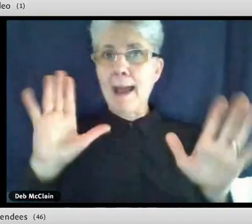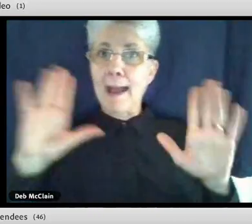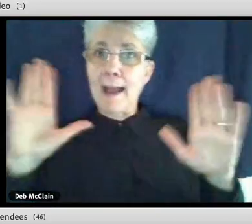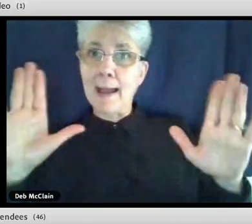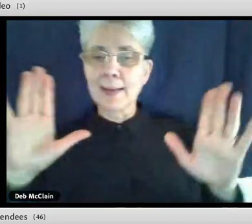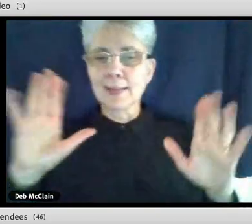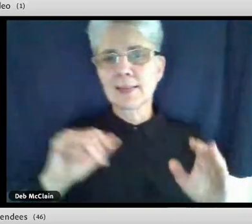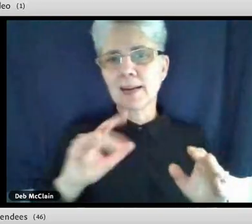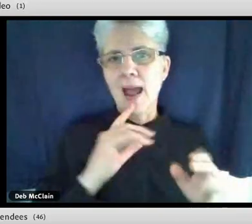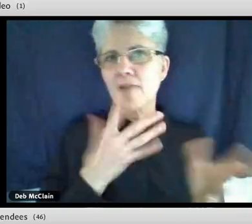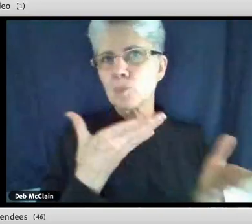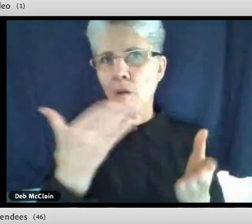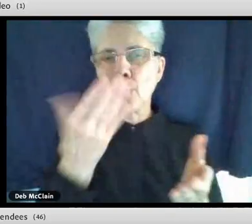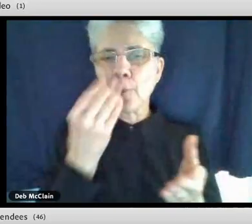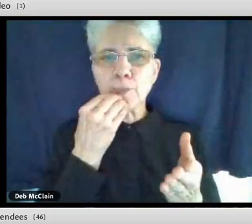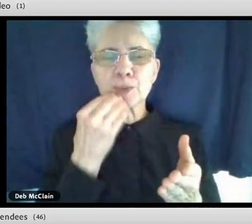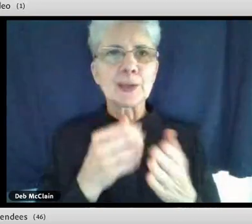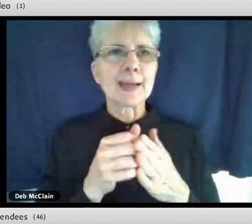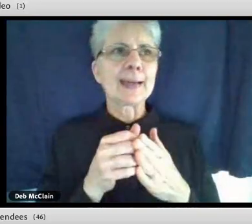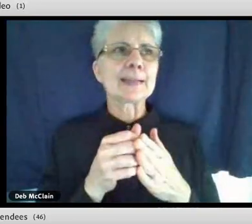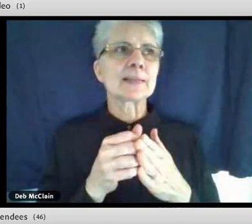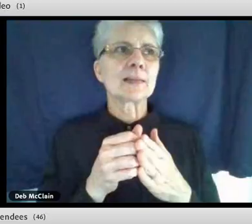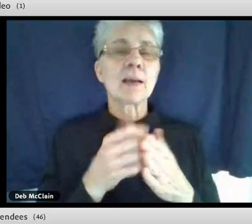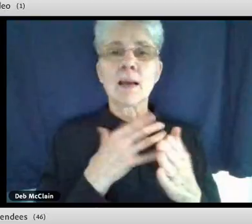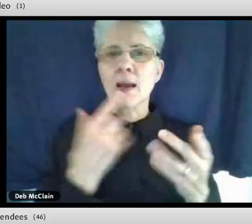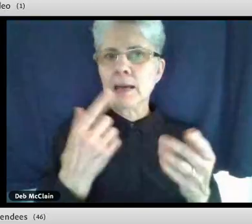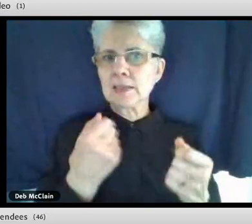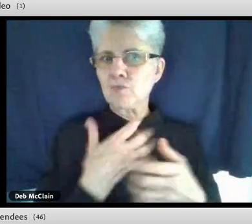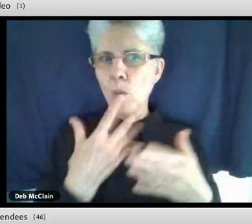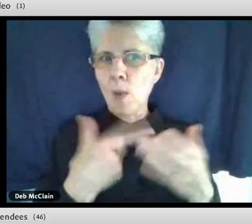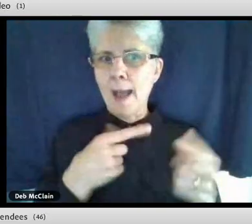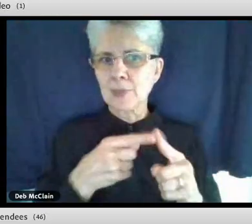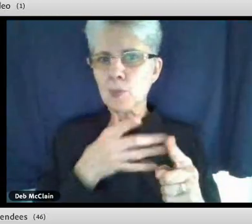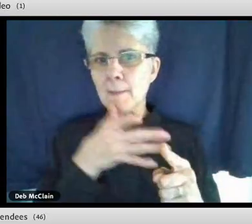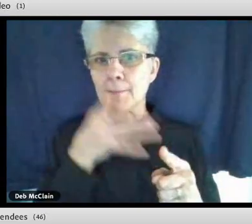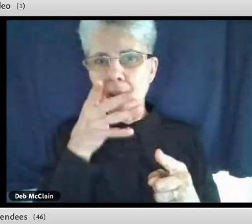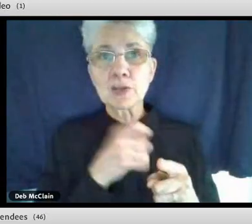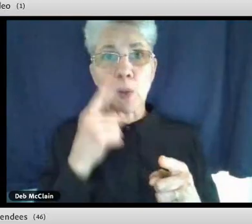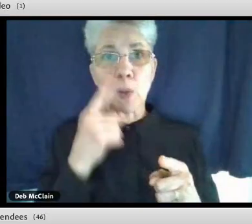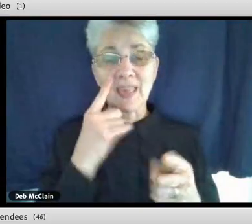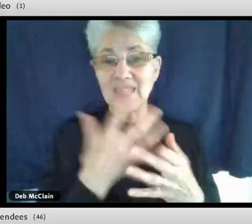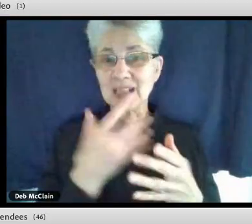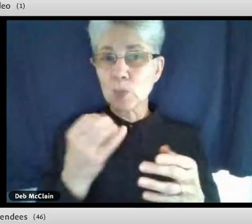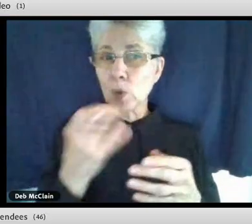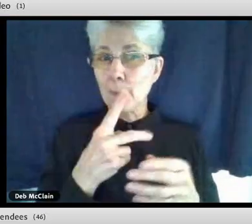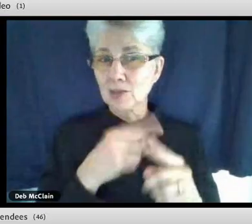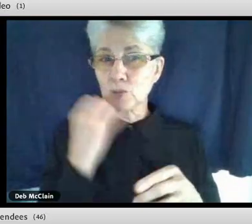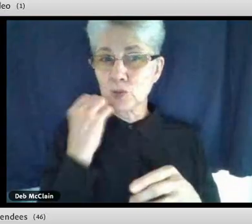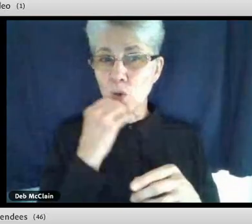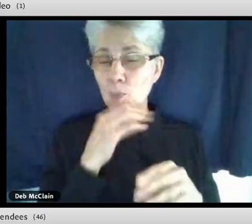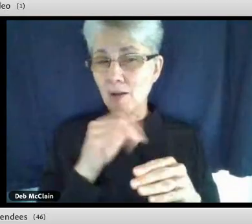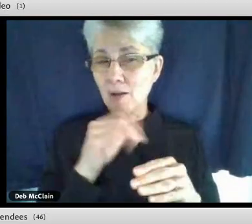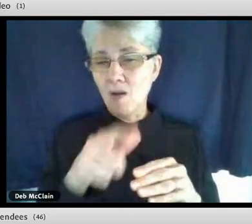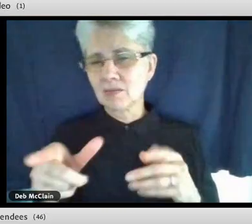You know, do I think things will go back to normal by fall? I think they have a better chance then. I don't think it's going to be over by April 30th.